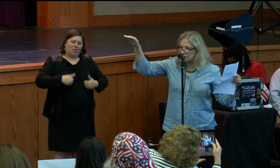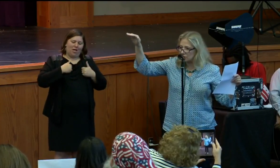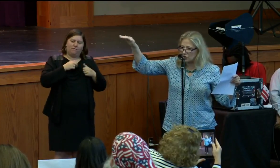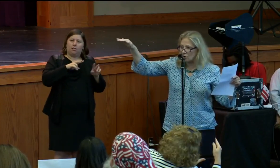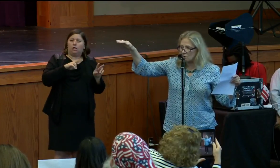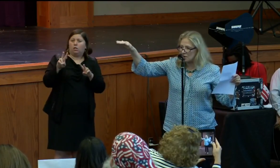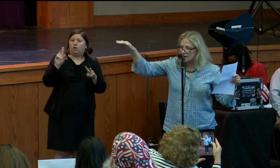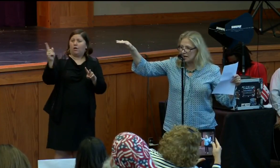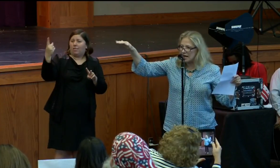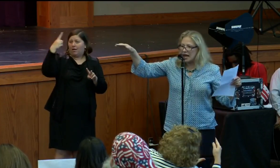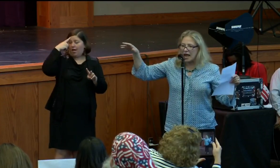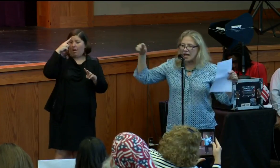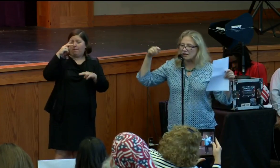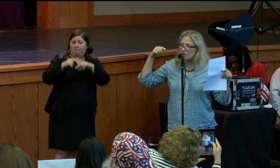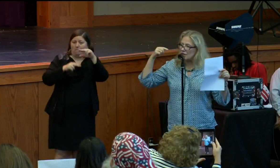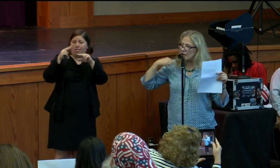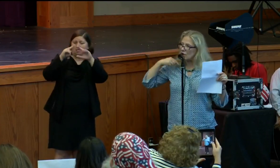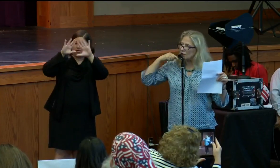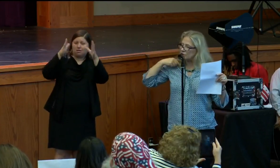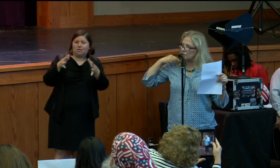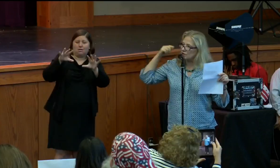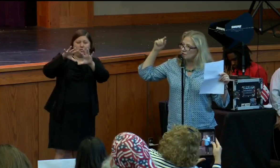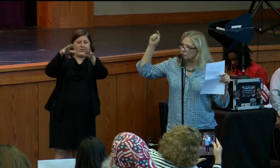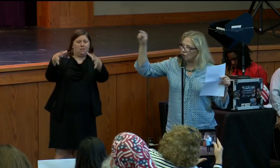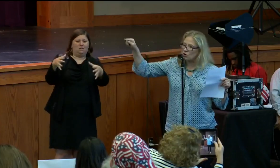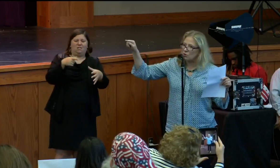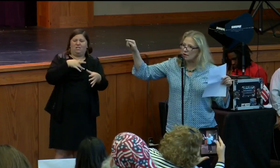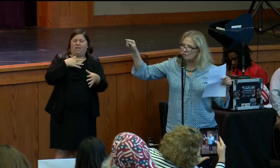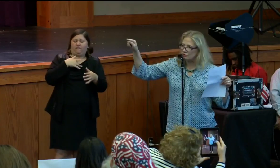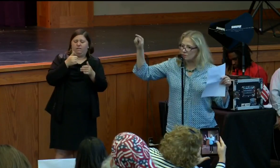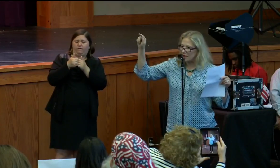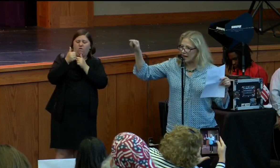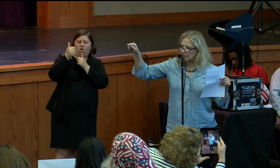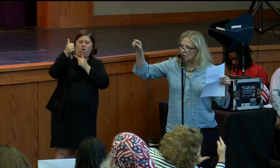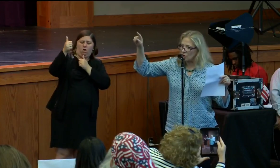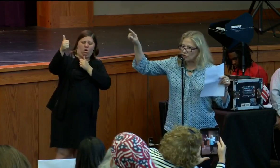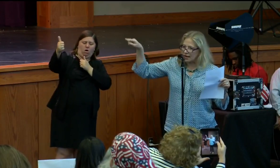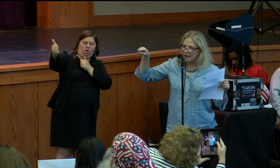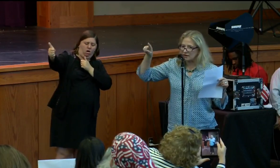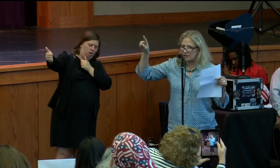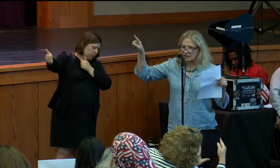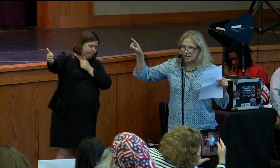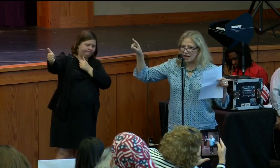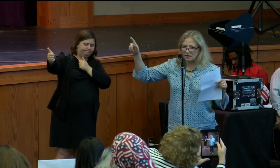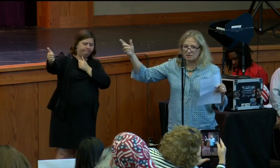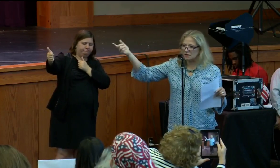BUILDING, THE DOME AND THEY FEEL AS FAR AWAY FROM THAT REALITY AS